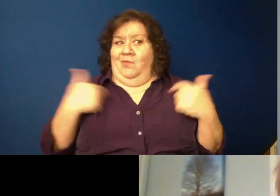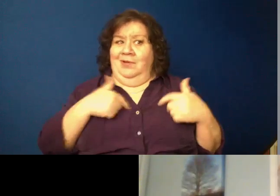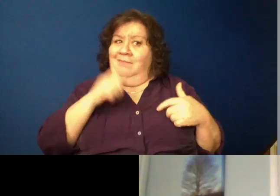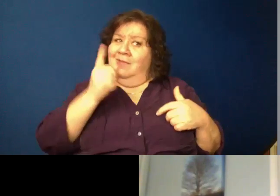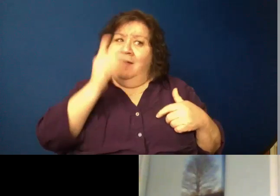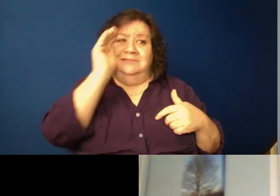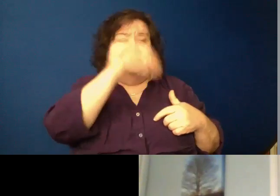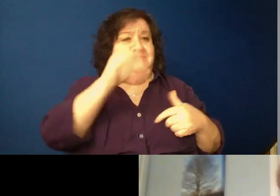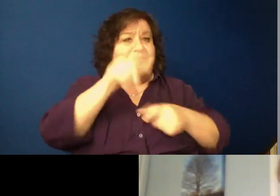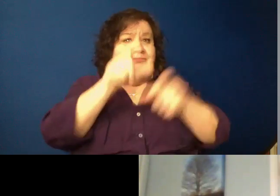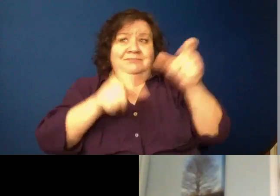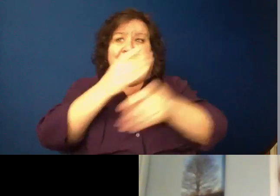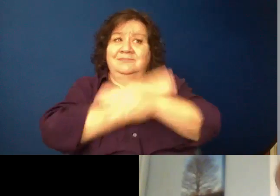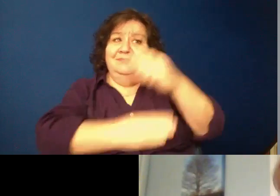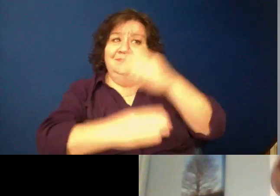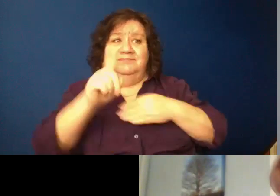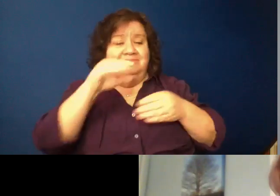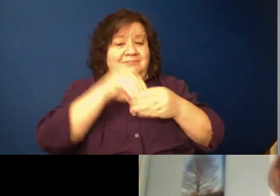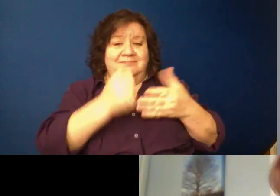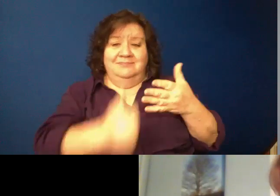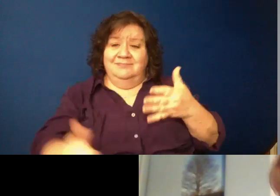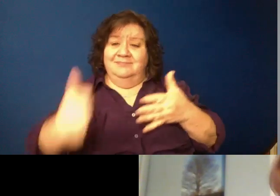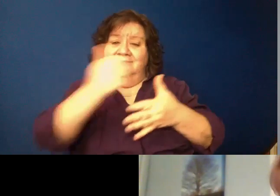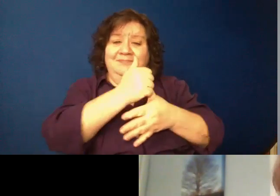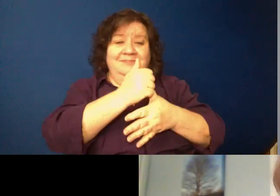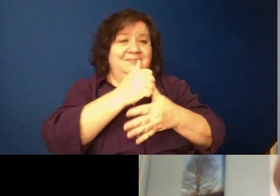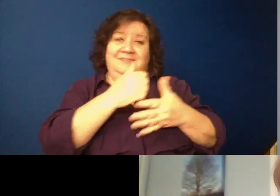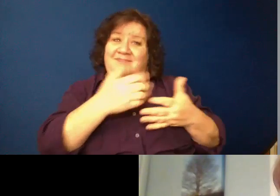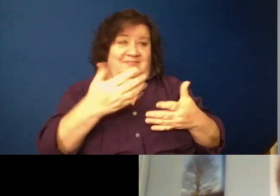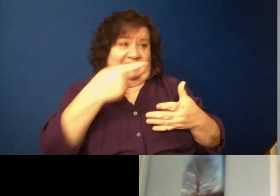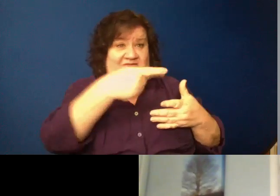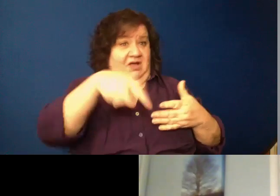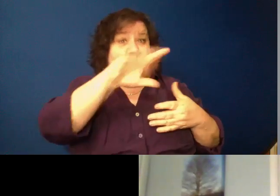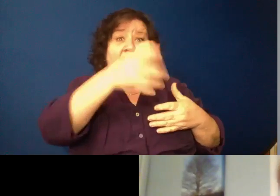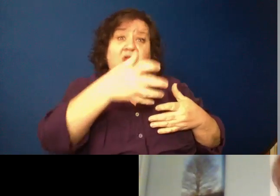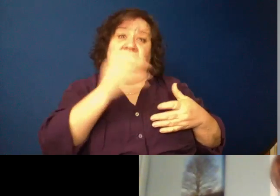so we don't want to come back next year say oh among like 30 percent of the population